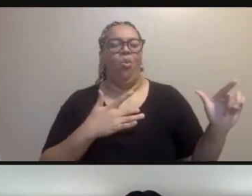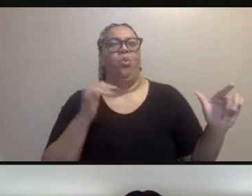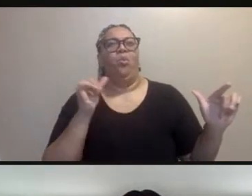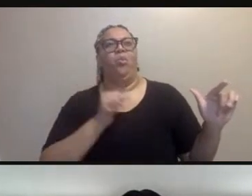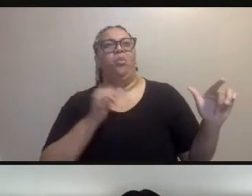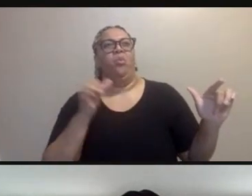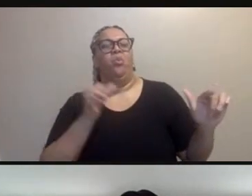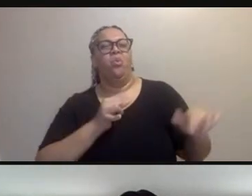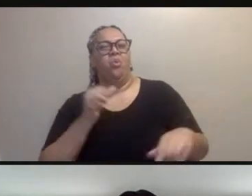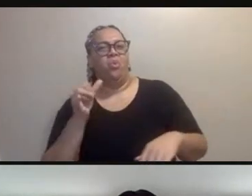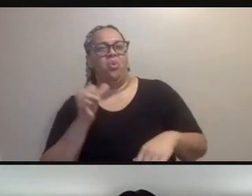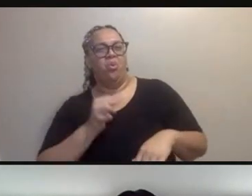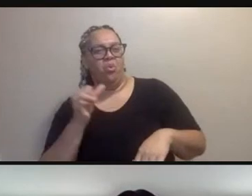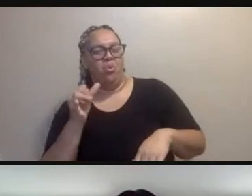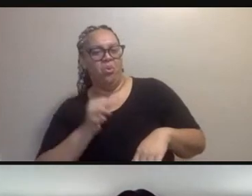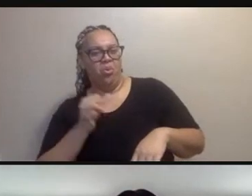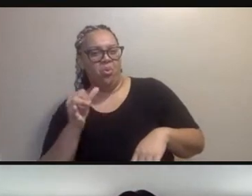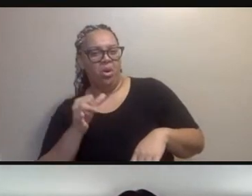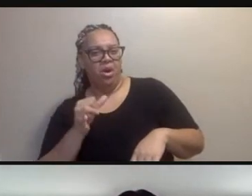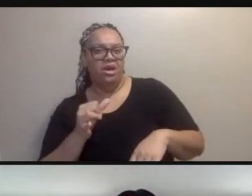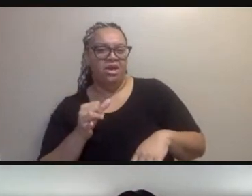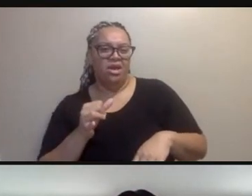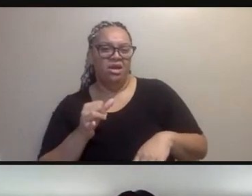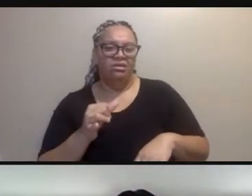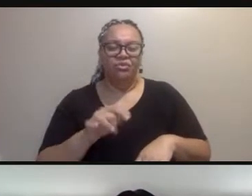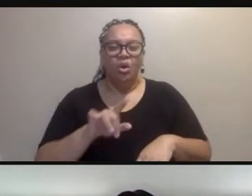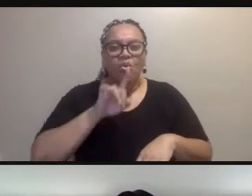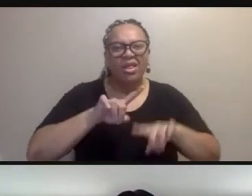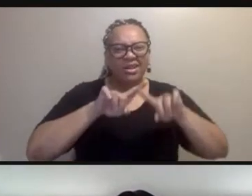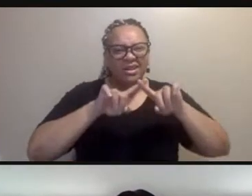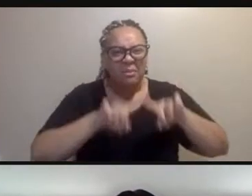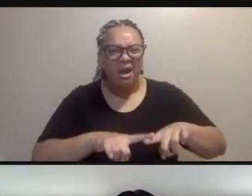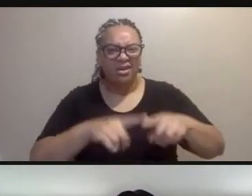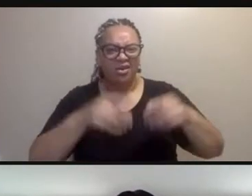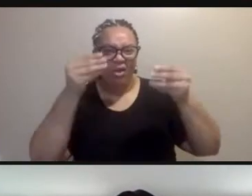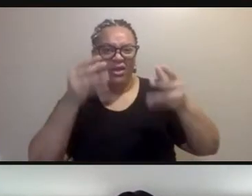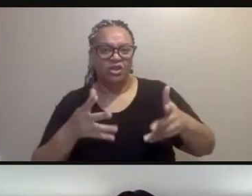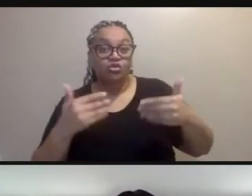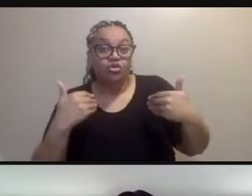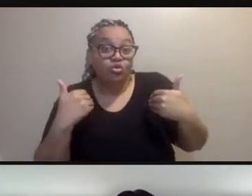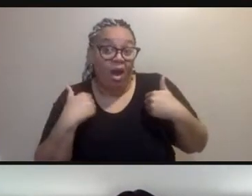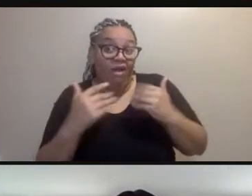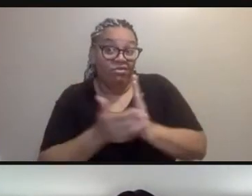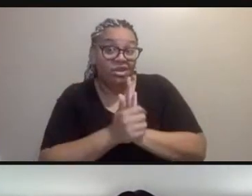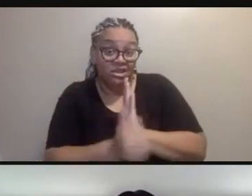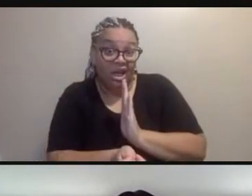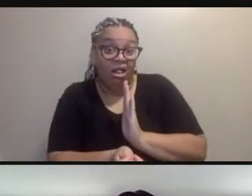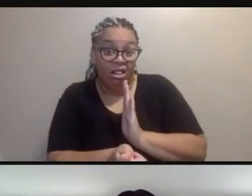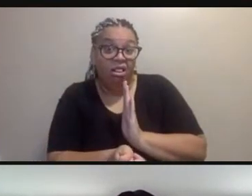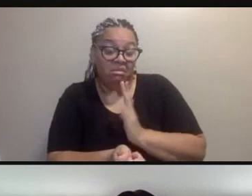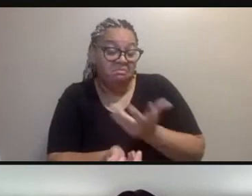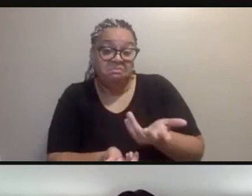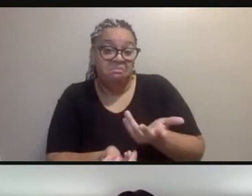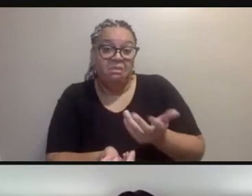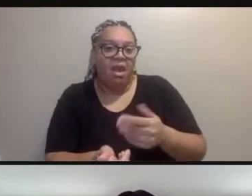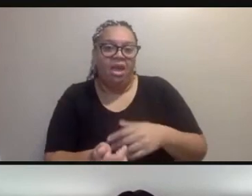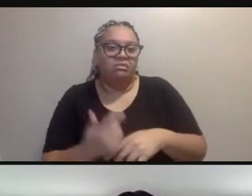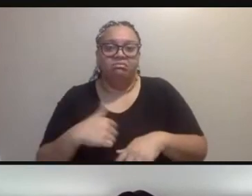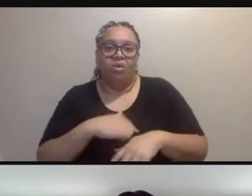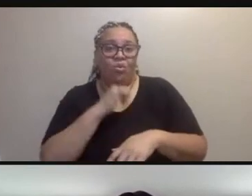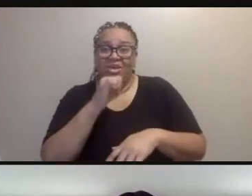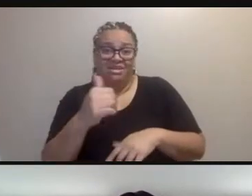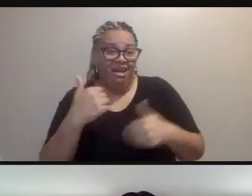THERE ARE AT LEAST 12 DIFFERENT